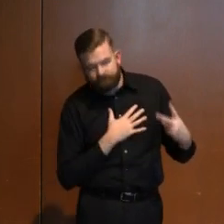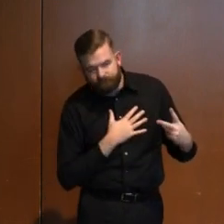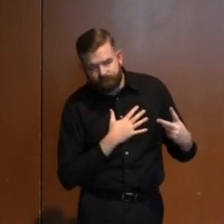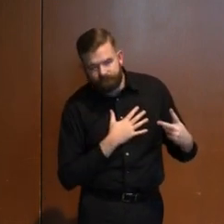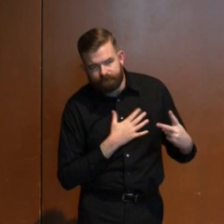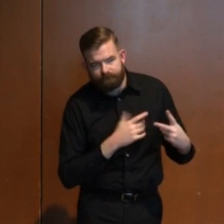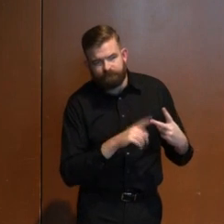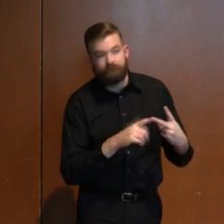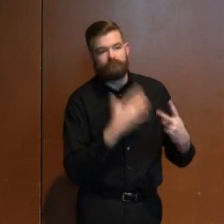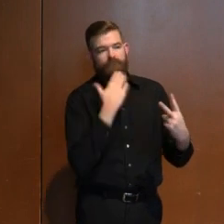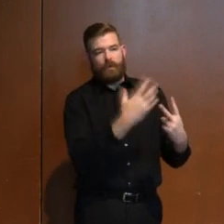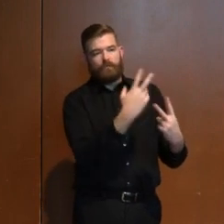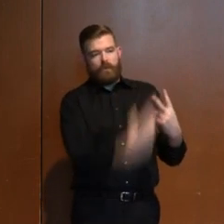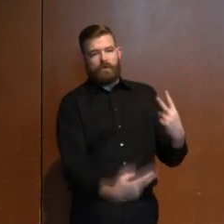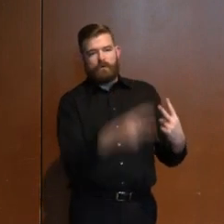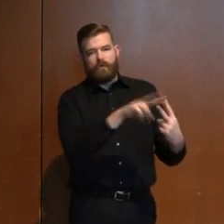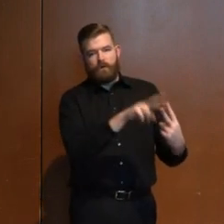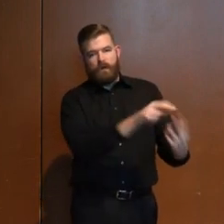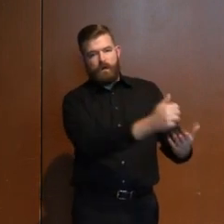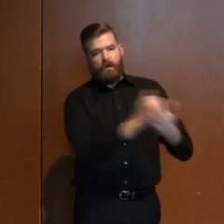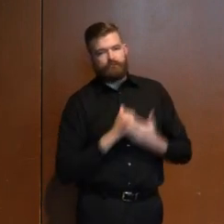UNRELATED TO THIS CRISIS I